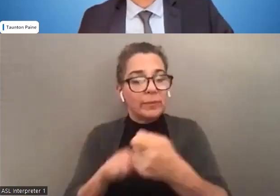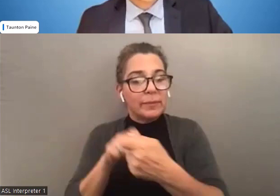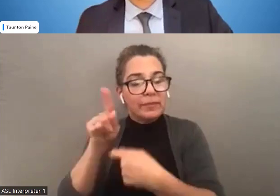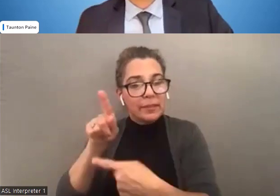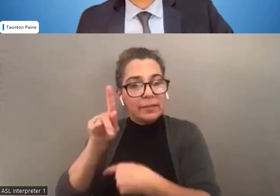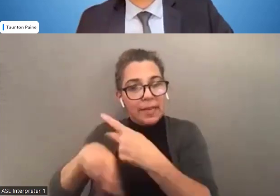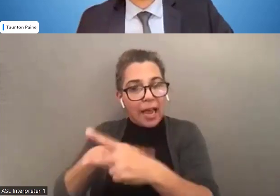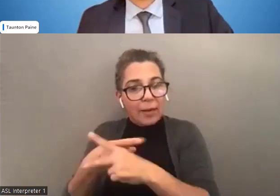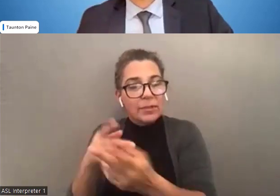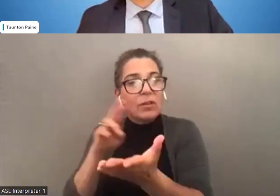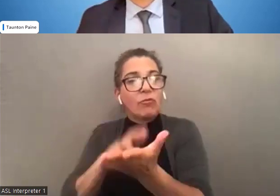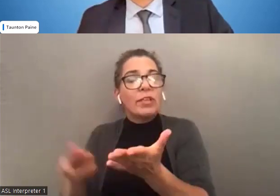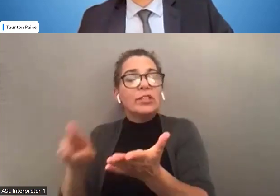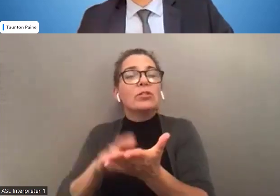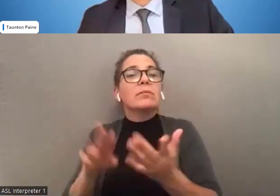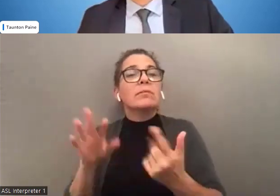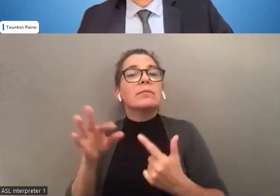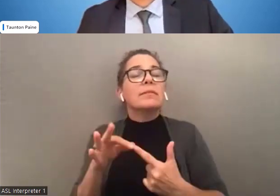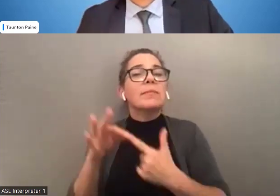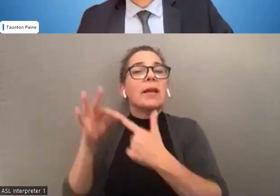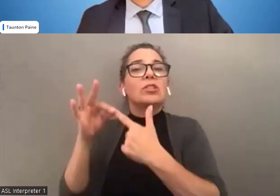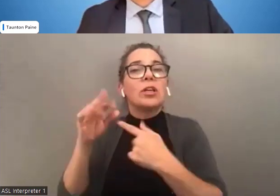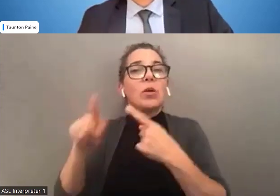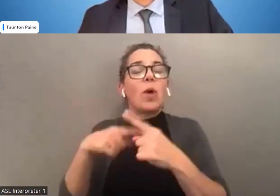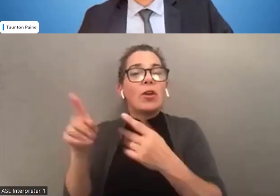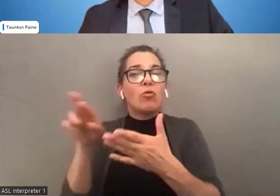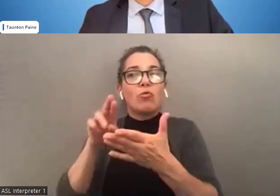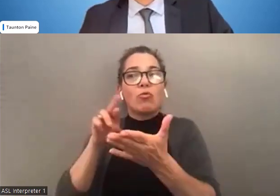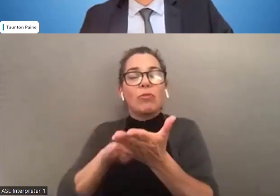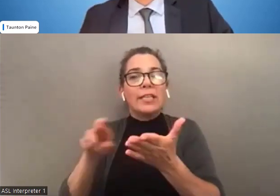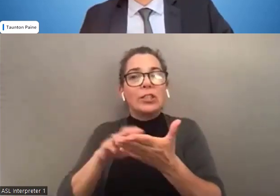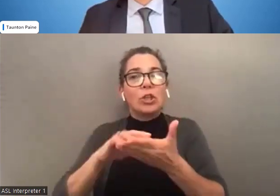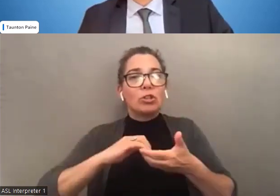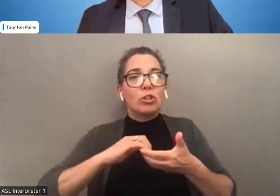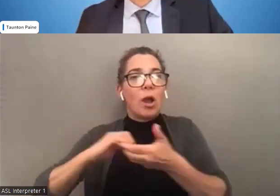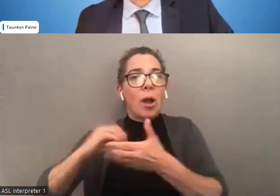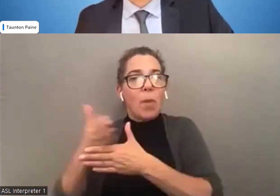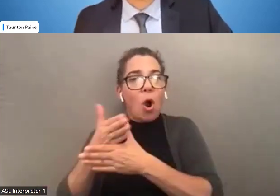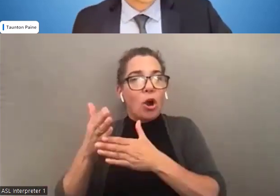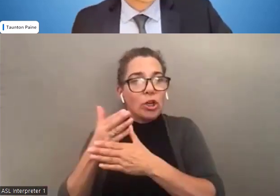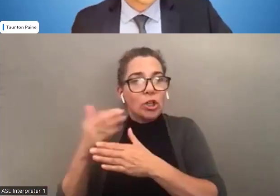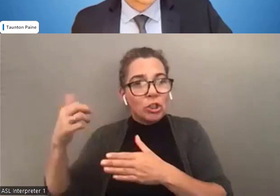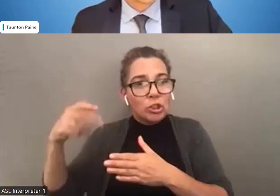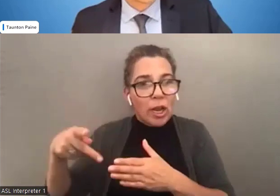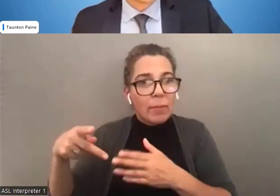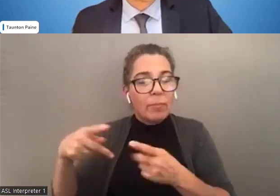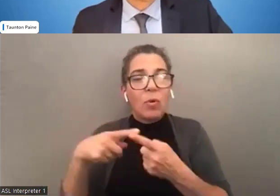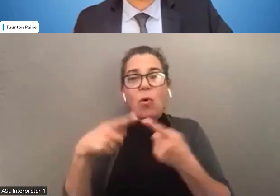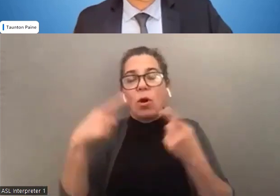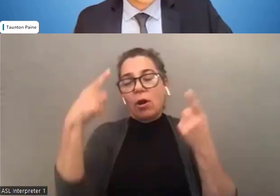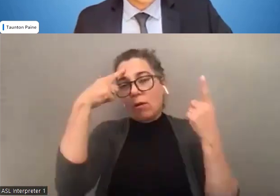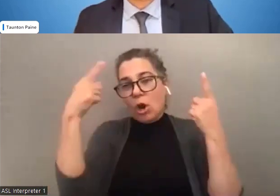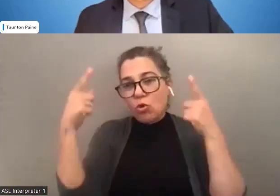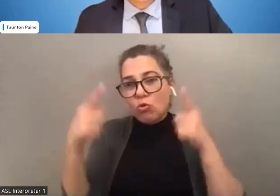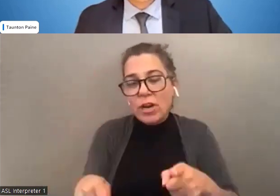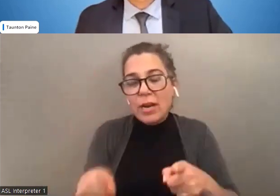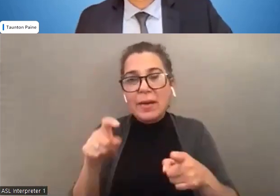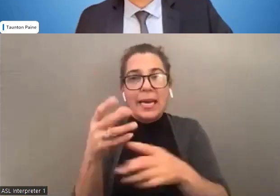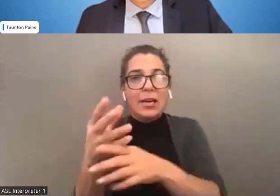particularly when there are research partnerships, or in the form of things like agreements that would be needed to obtain materials